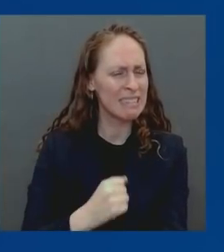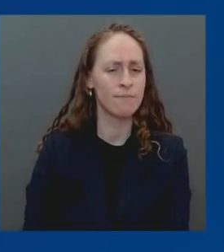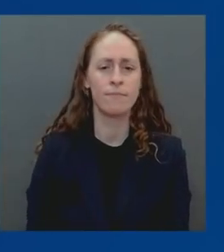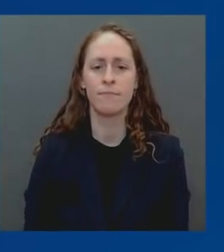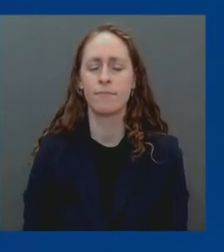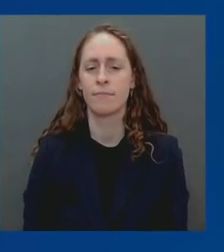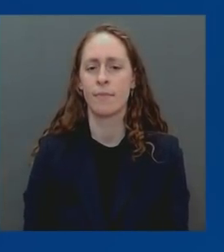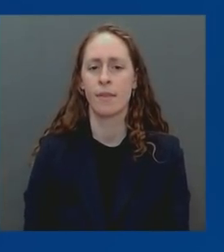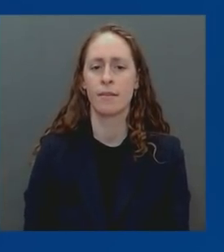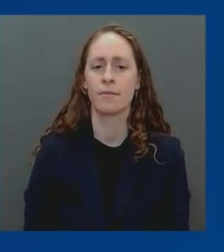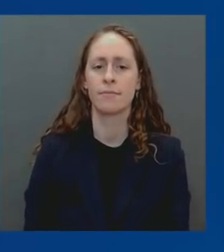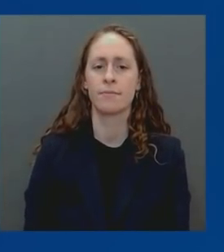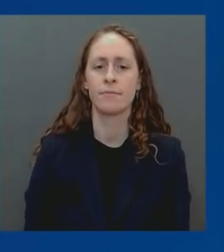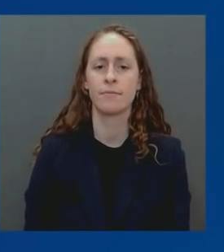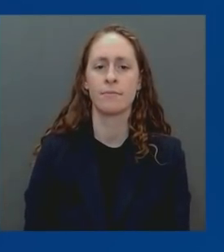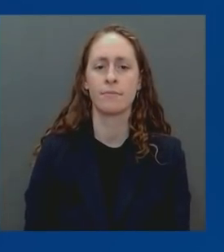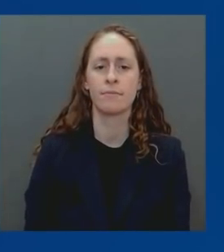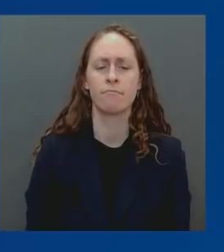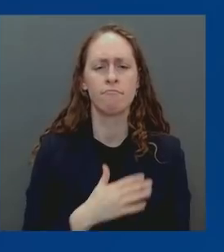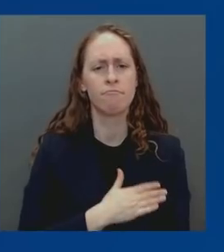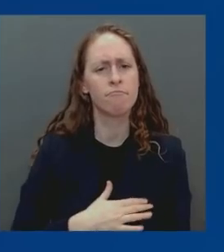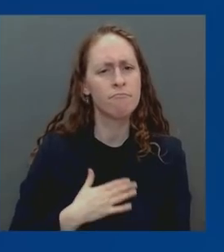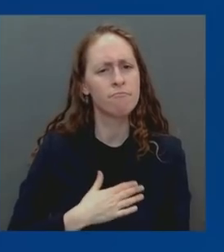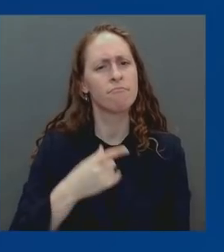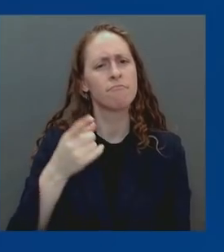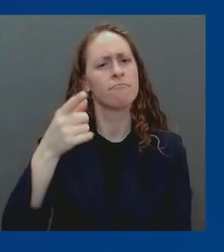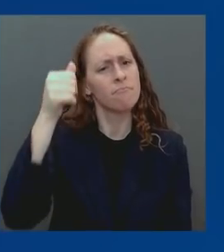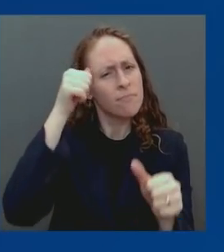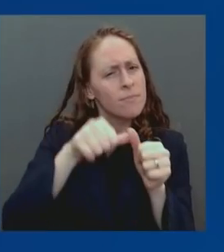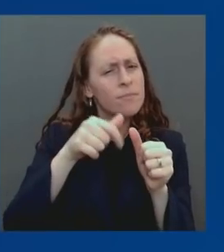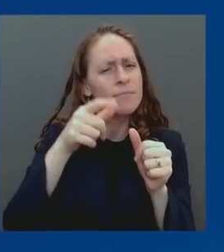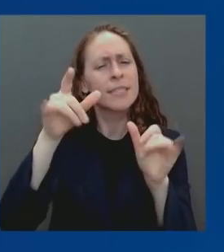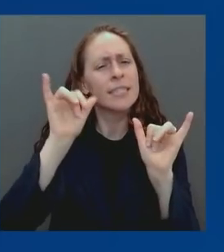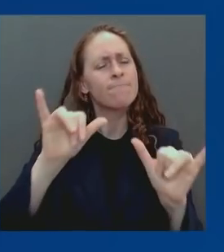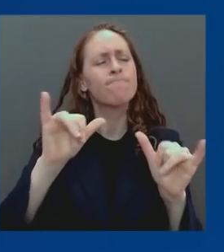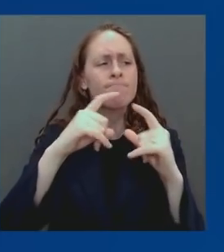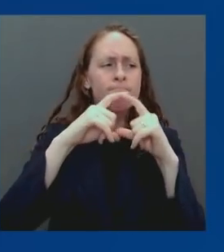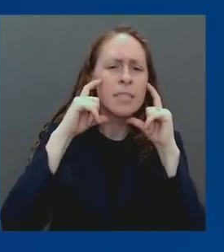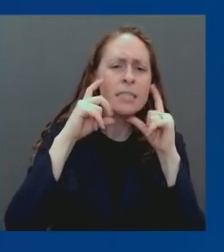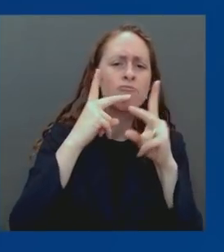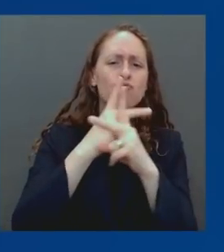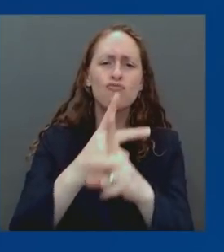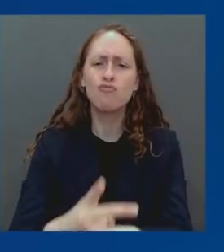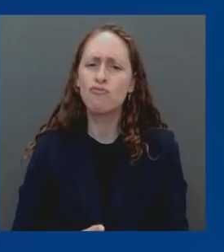when in public indoor settings. This is how we can continue to create a wall of protection around our children